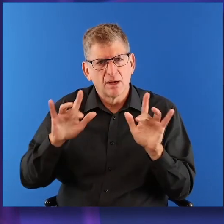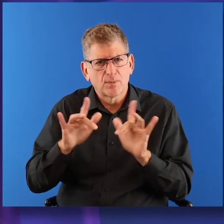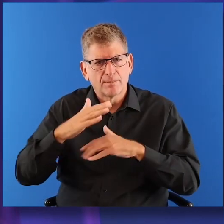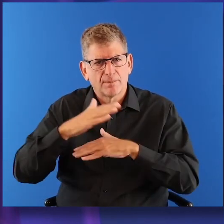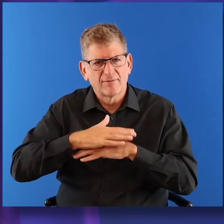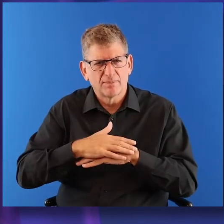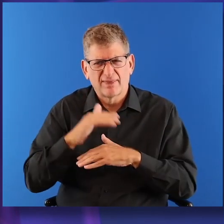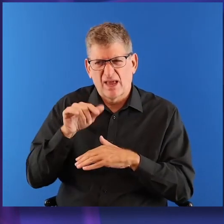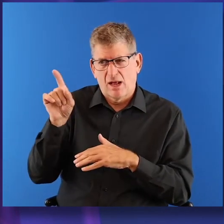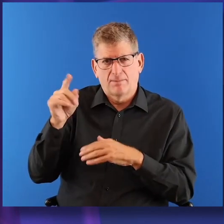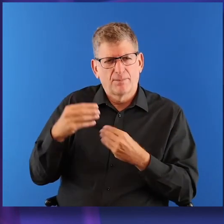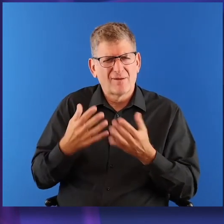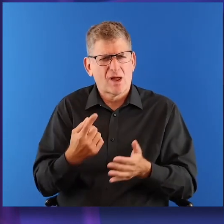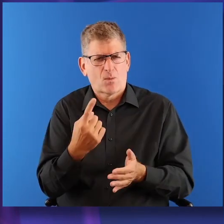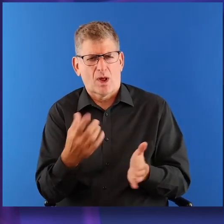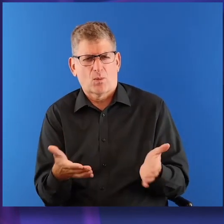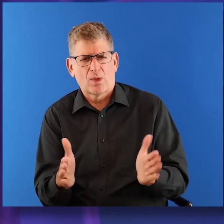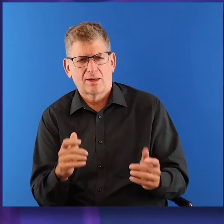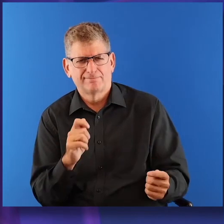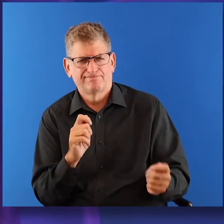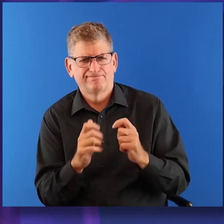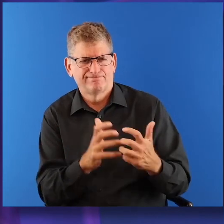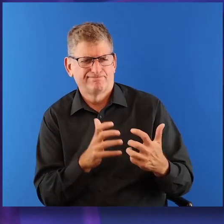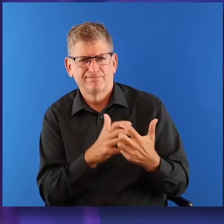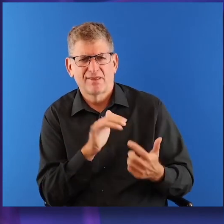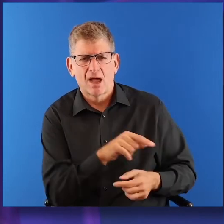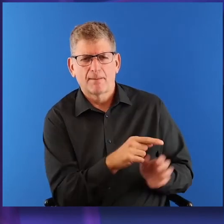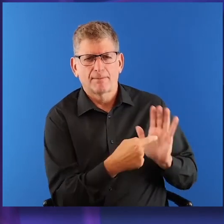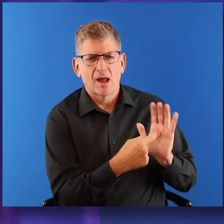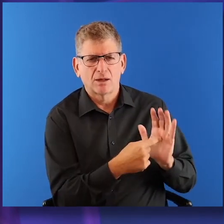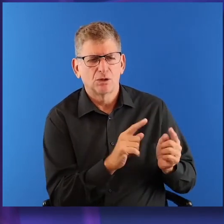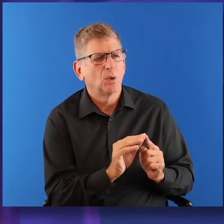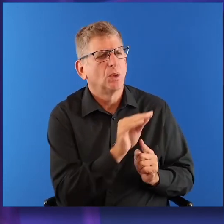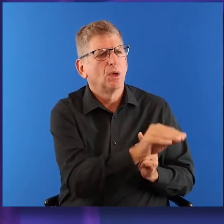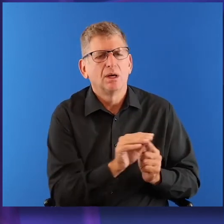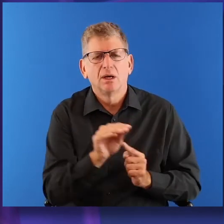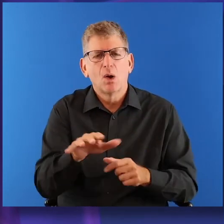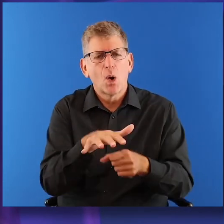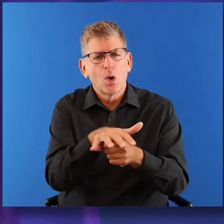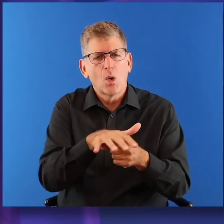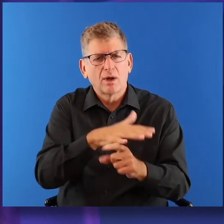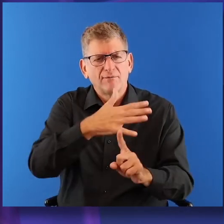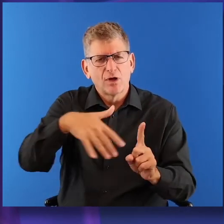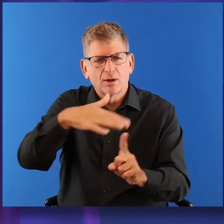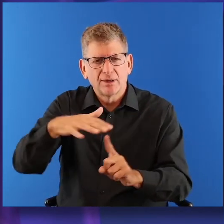and provides a way to adapt those models to the local environments and the patients